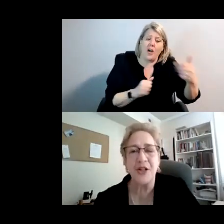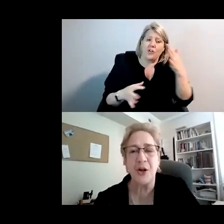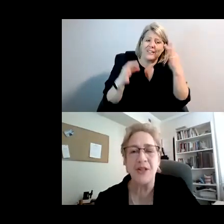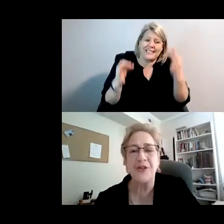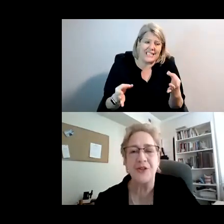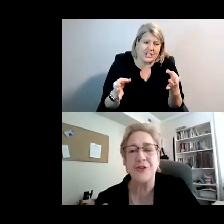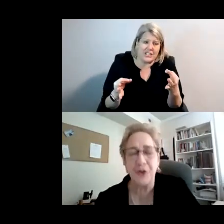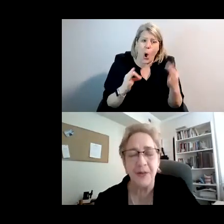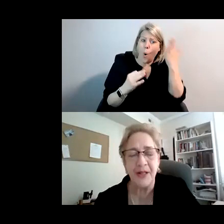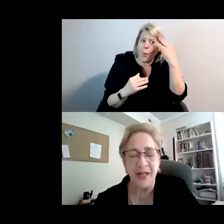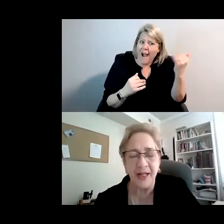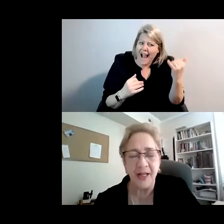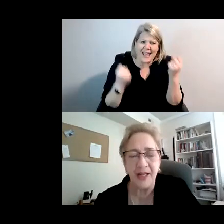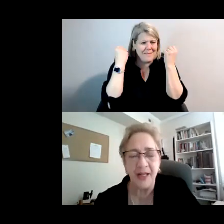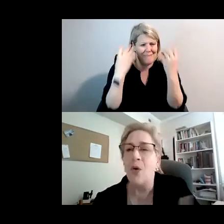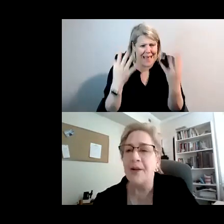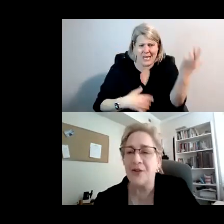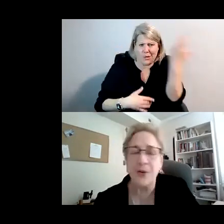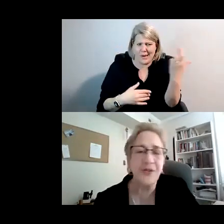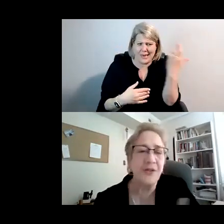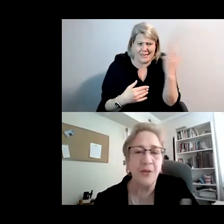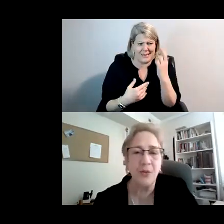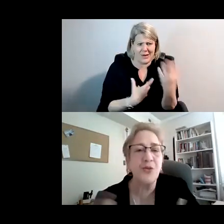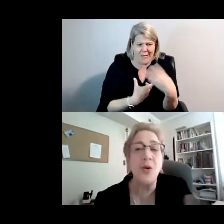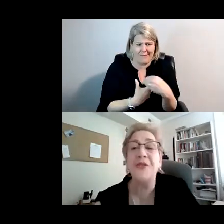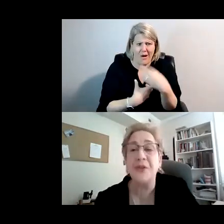that go into determining what or to which ones